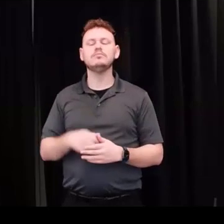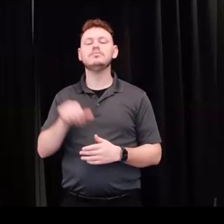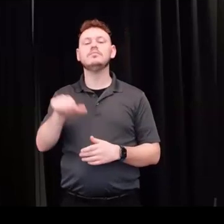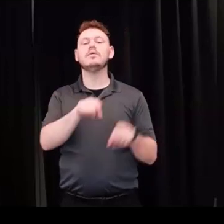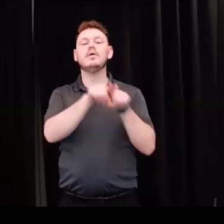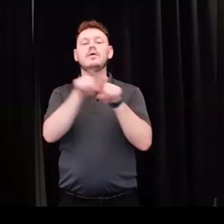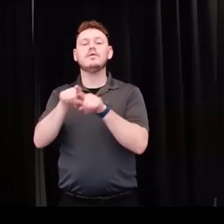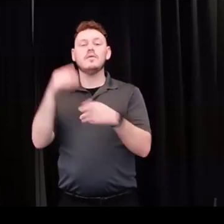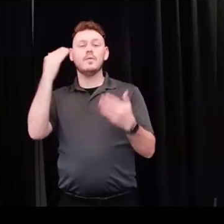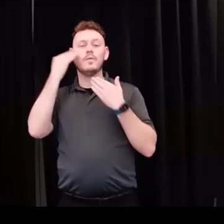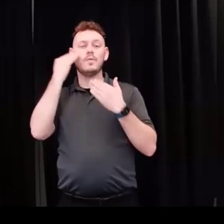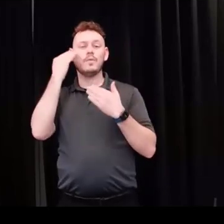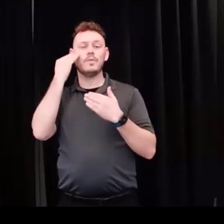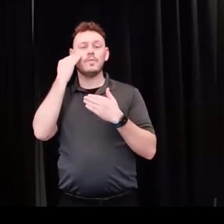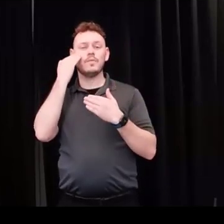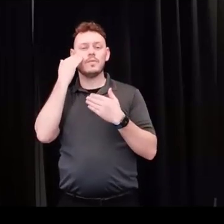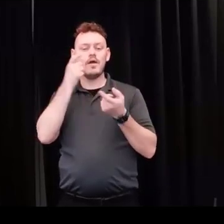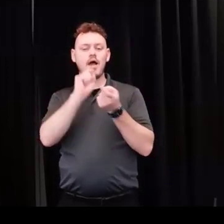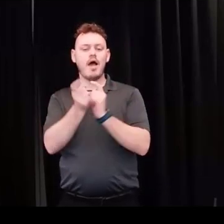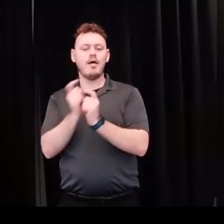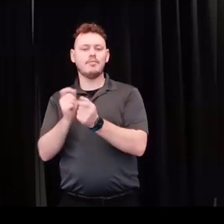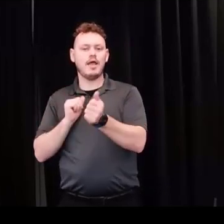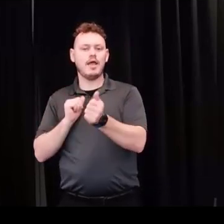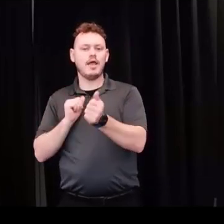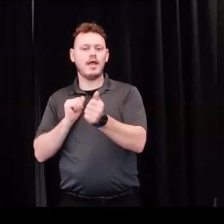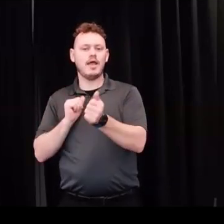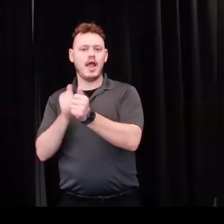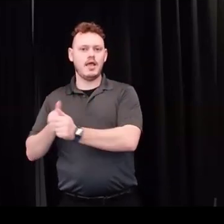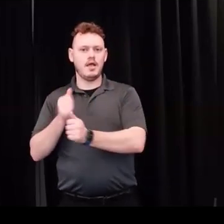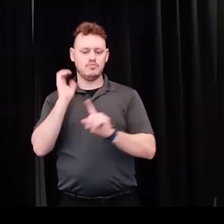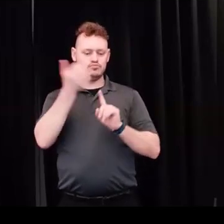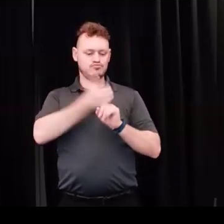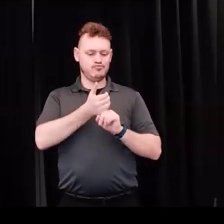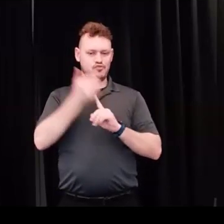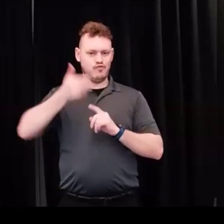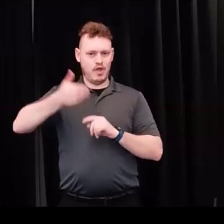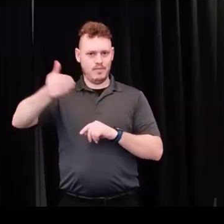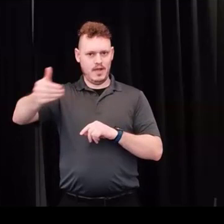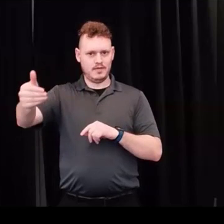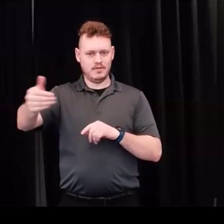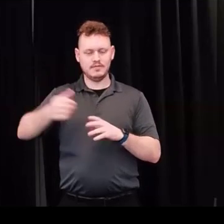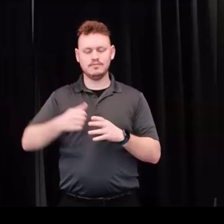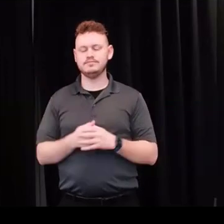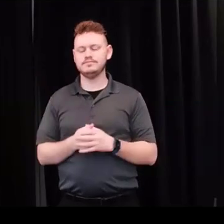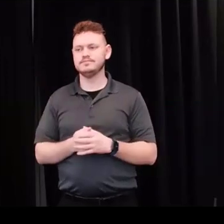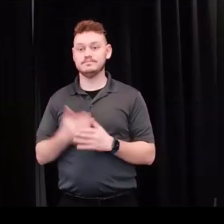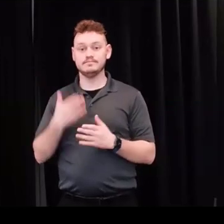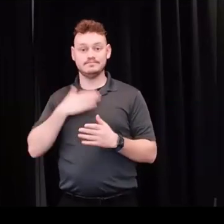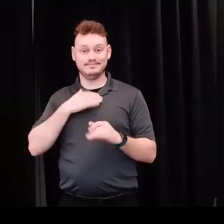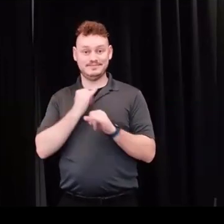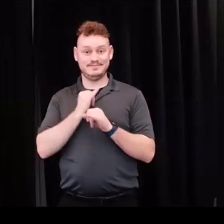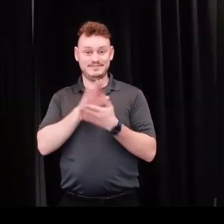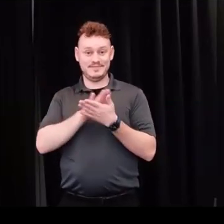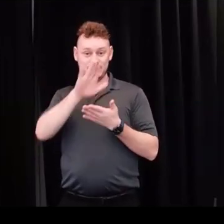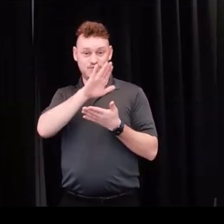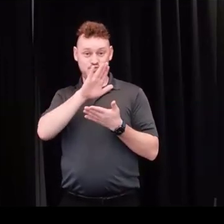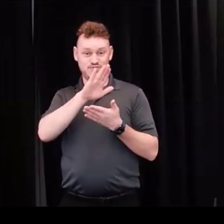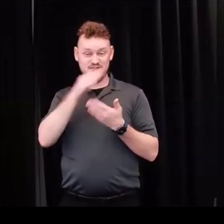your personas on a regular basis. Frequently, you know, my institution, I have a campus president